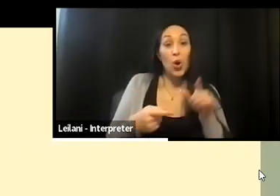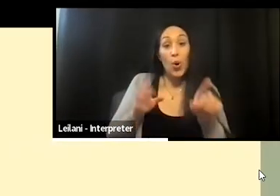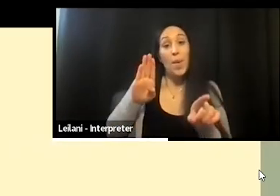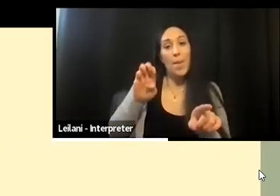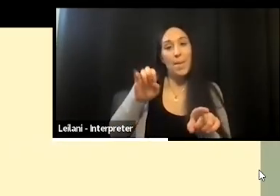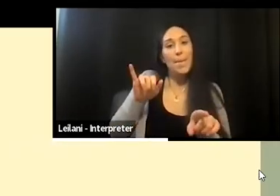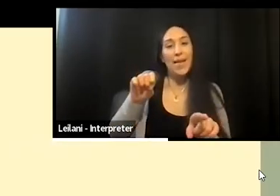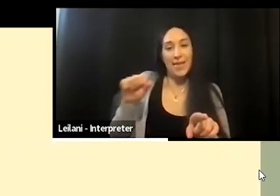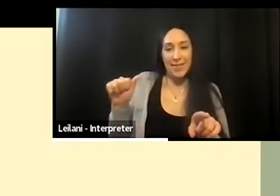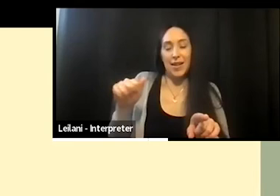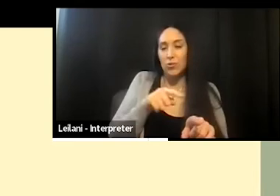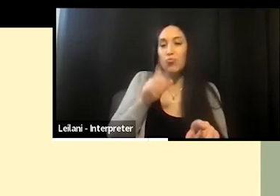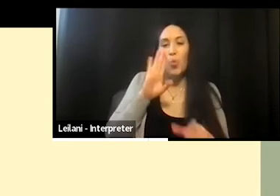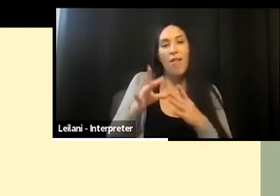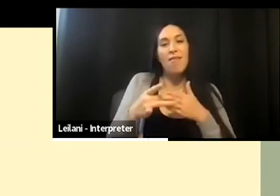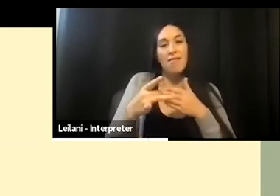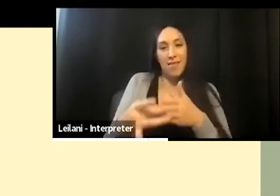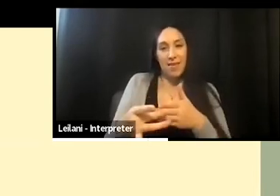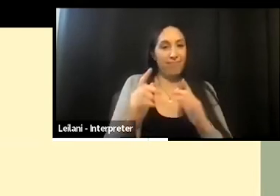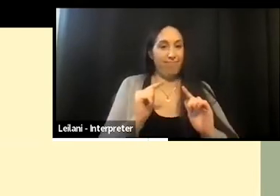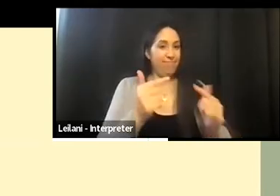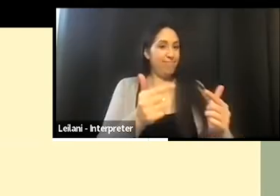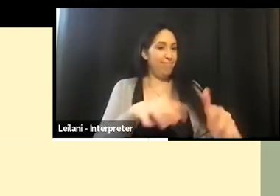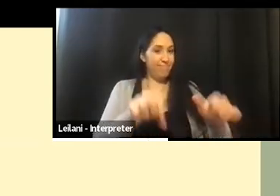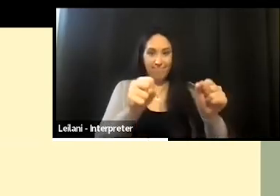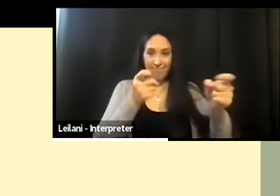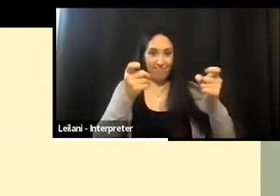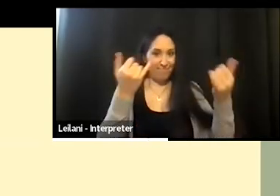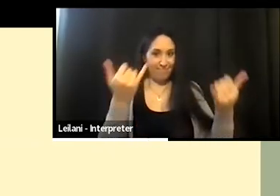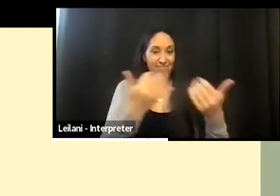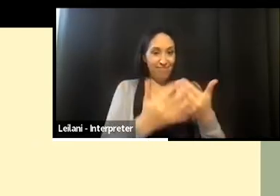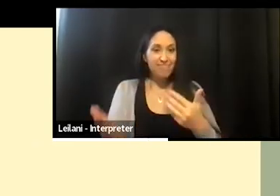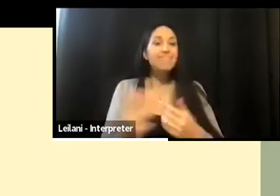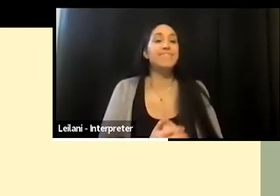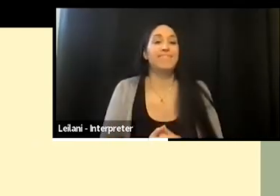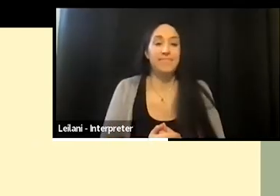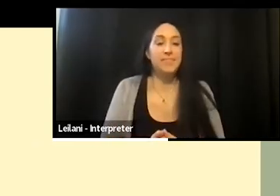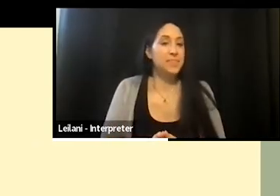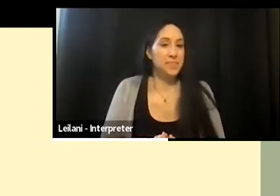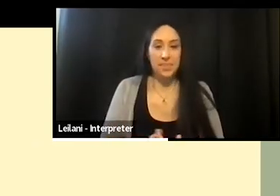Beyssa, I'm gonna let you take over from here and do what you do.